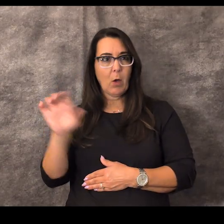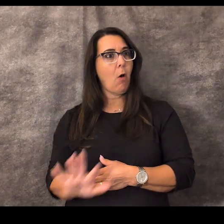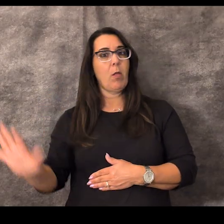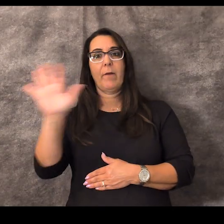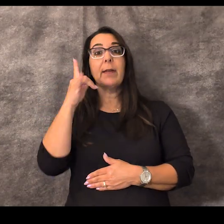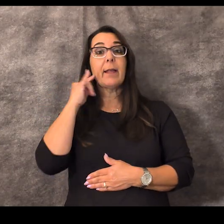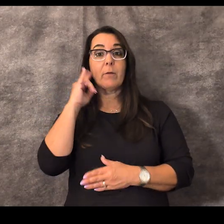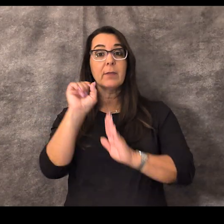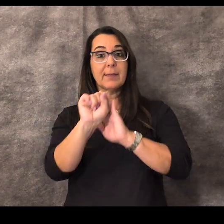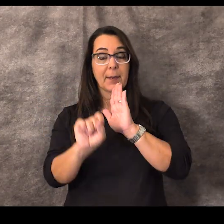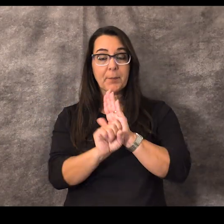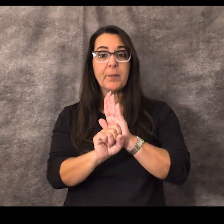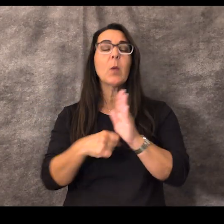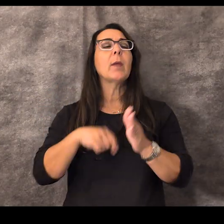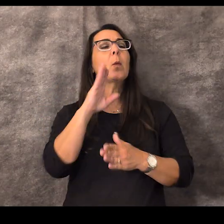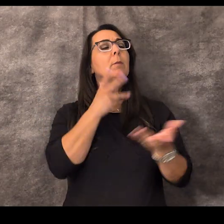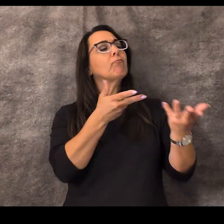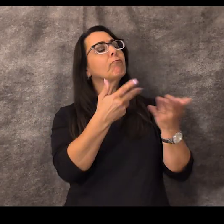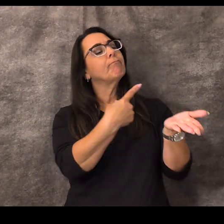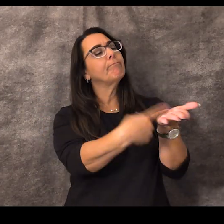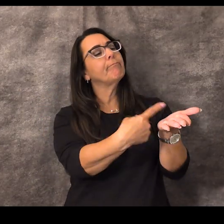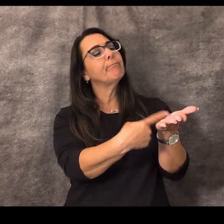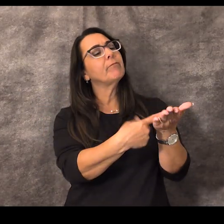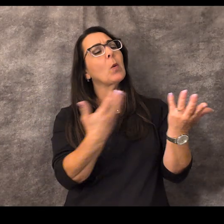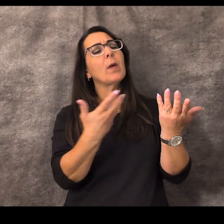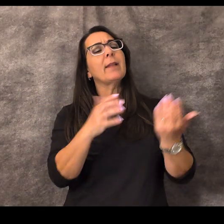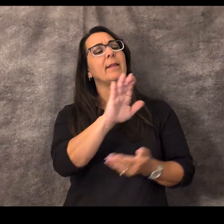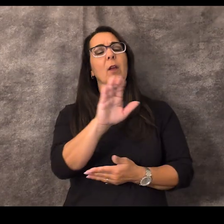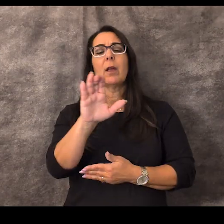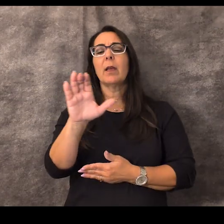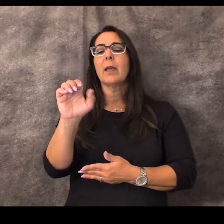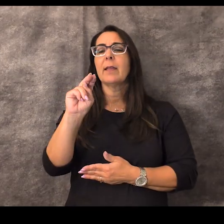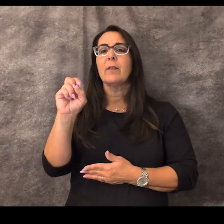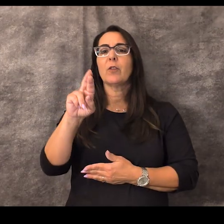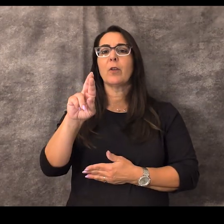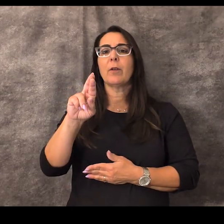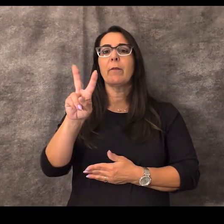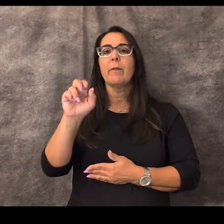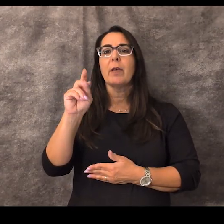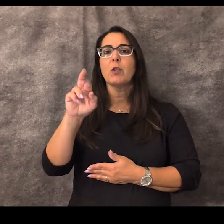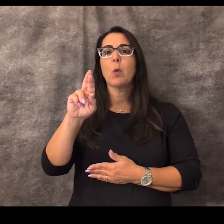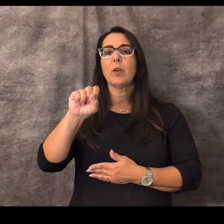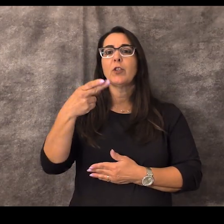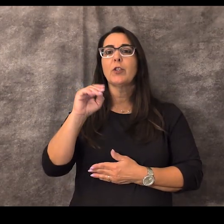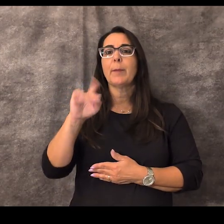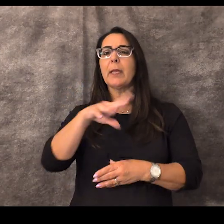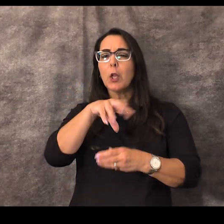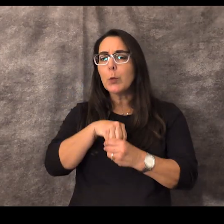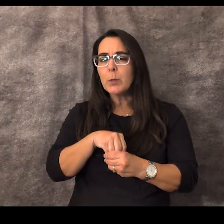about what their conservatorship entails. That means what what rights